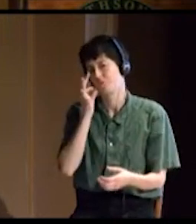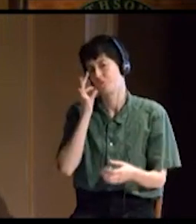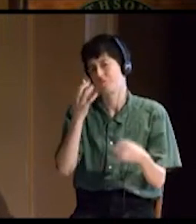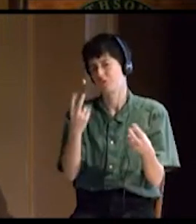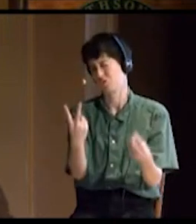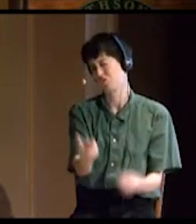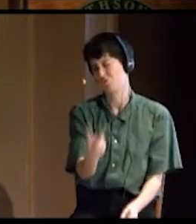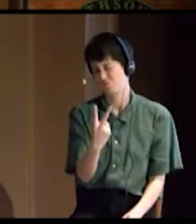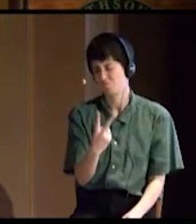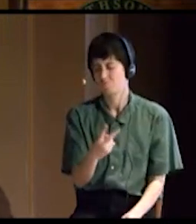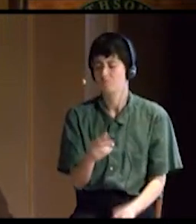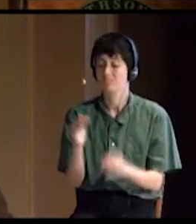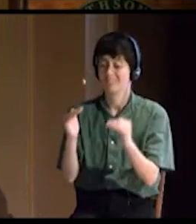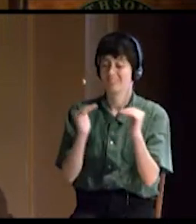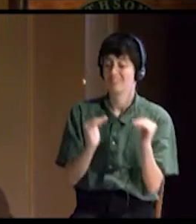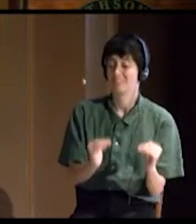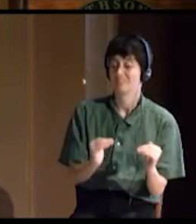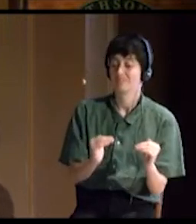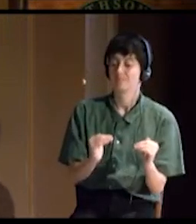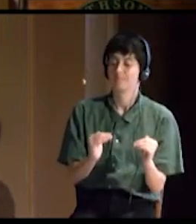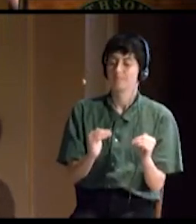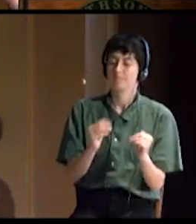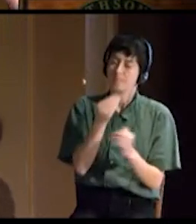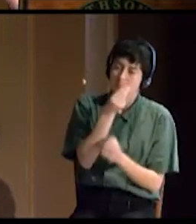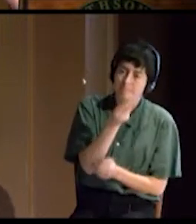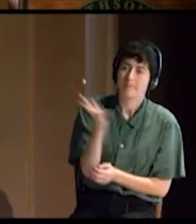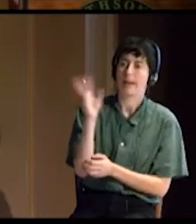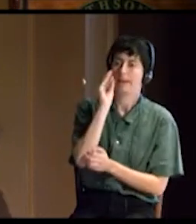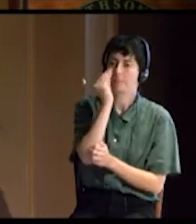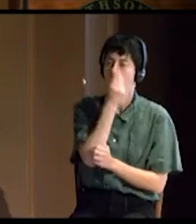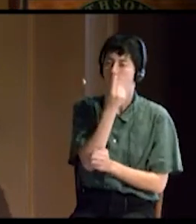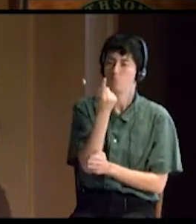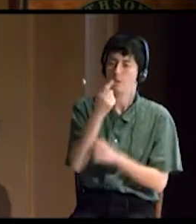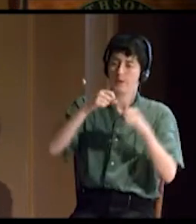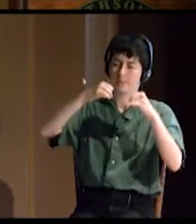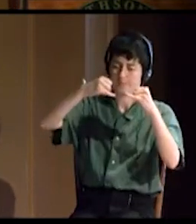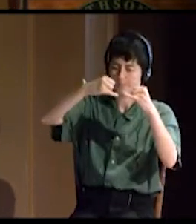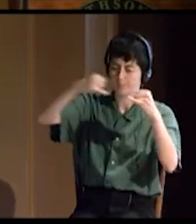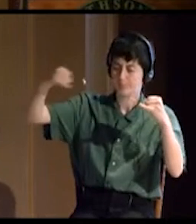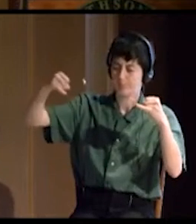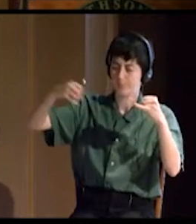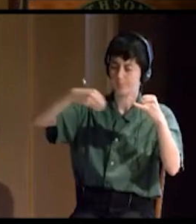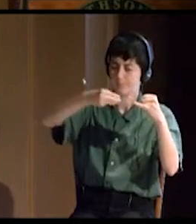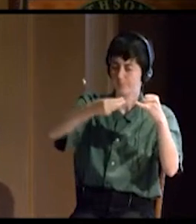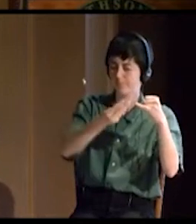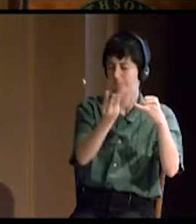where we see many flowers growing on a single structure. As you might imagine, growing these solitary